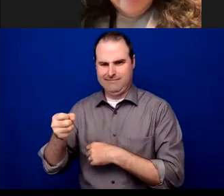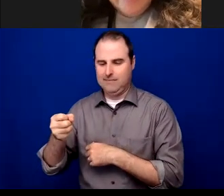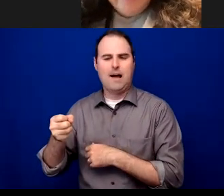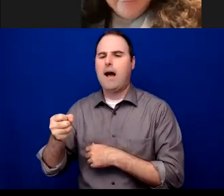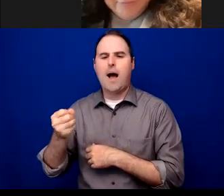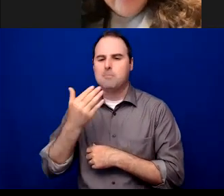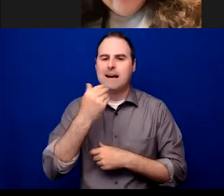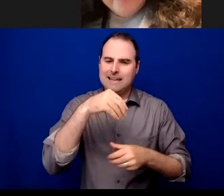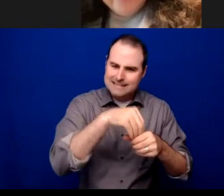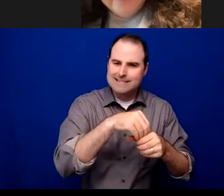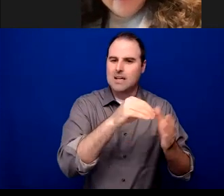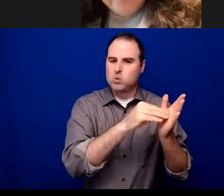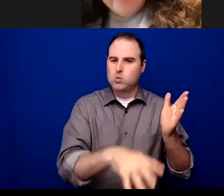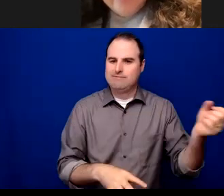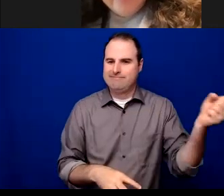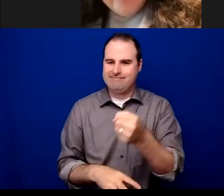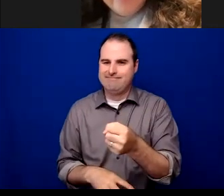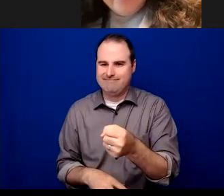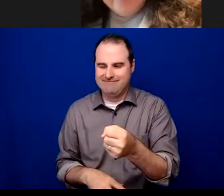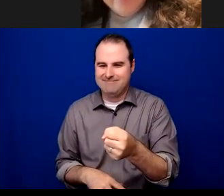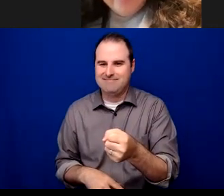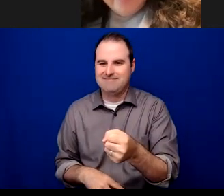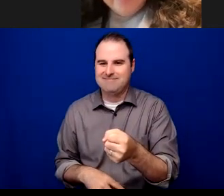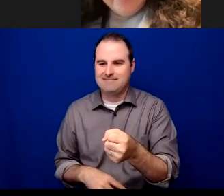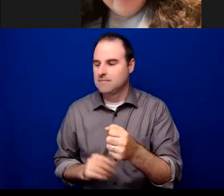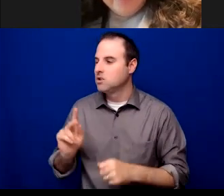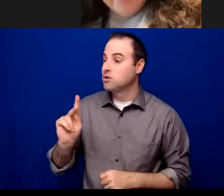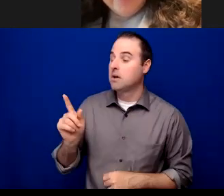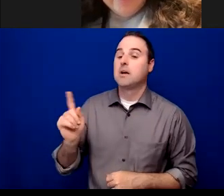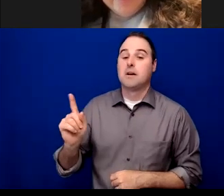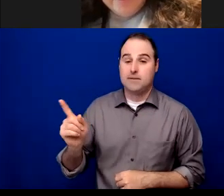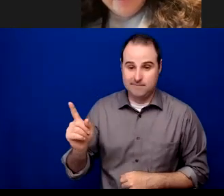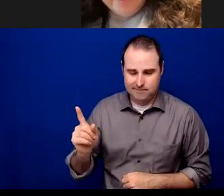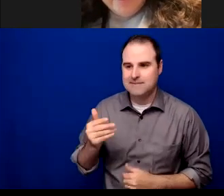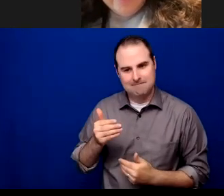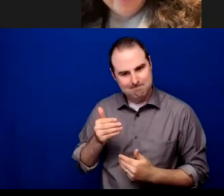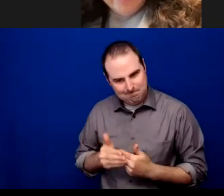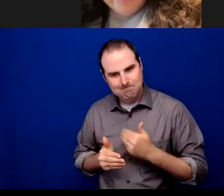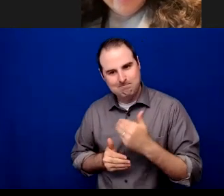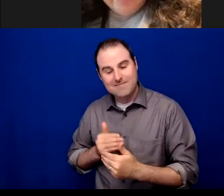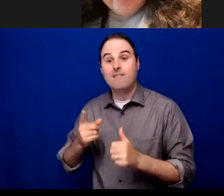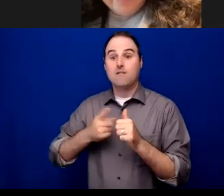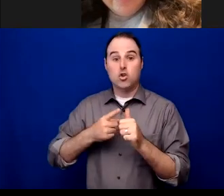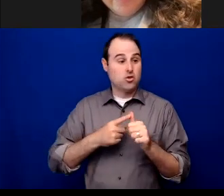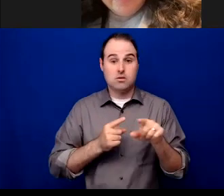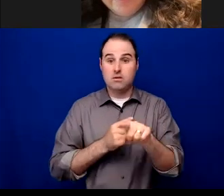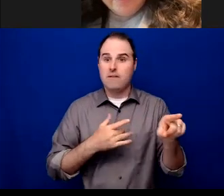First, we have student speakers that people say, wow, students actually have a voice worth listening to and then we say, Yeah, here's what you can do, right?